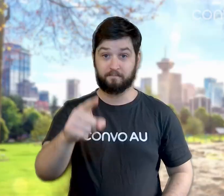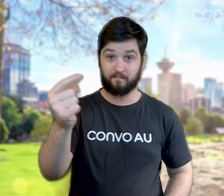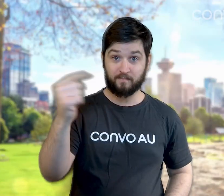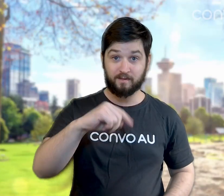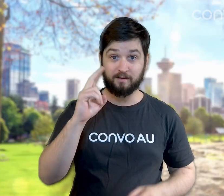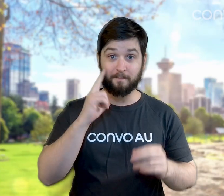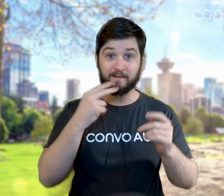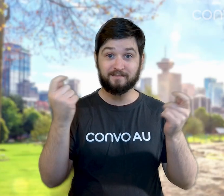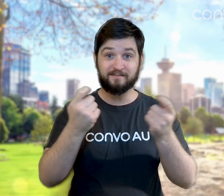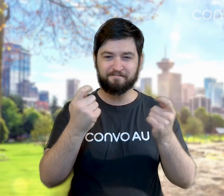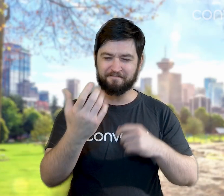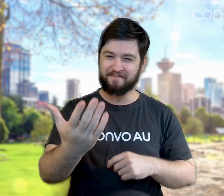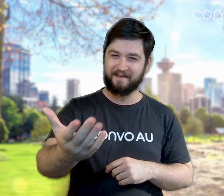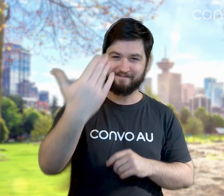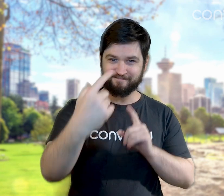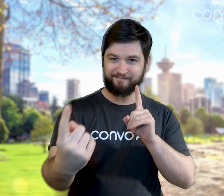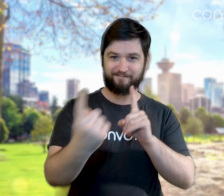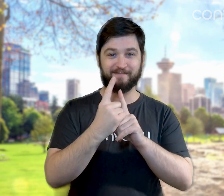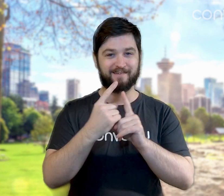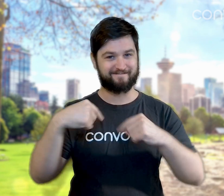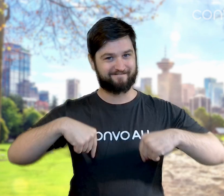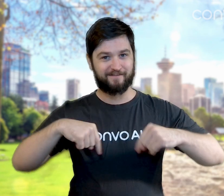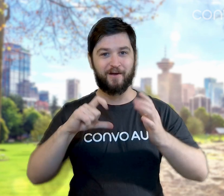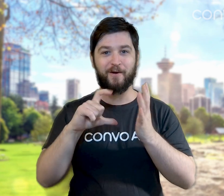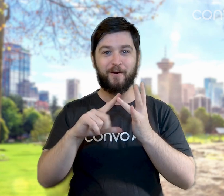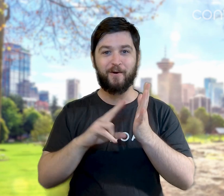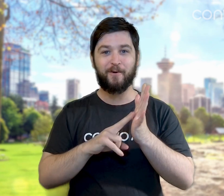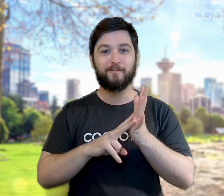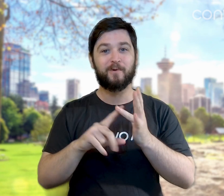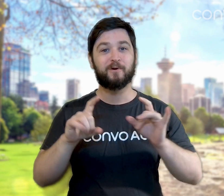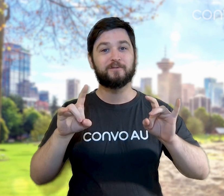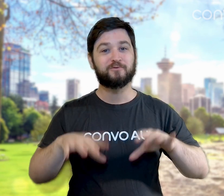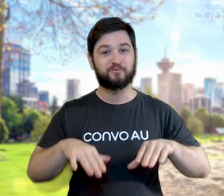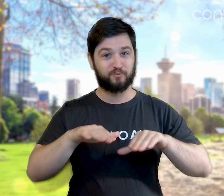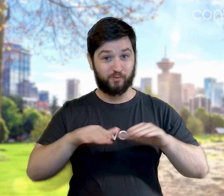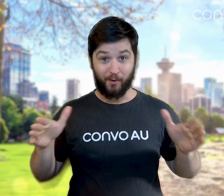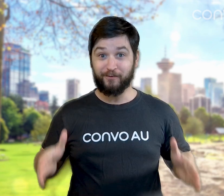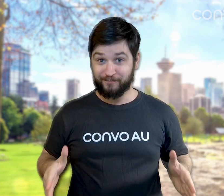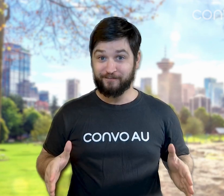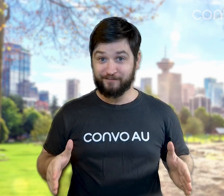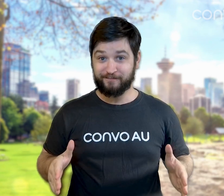Make sure to visit the Convo Australia stall!